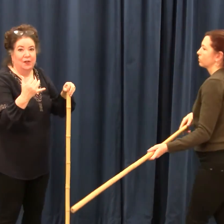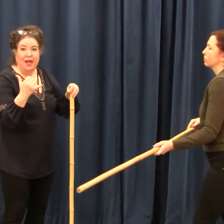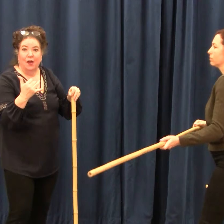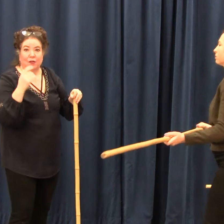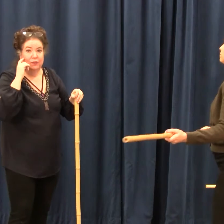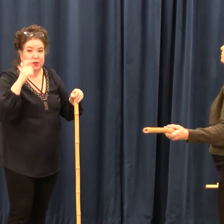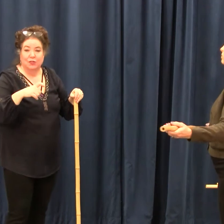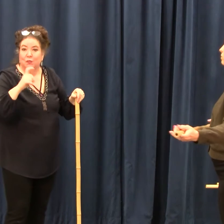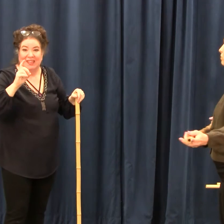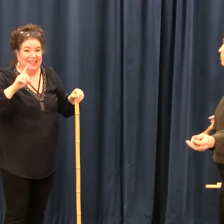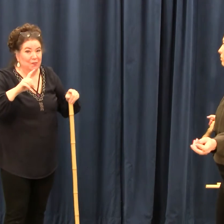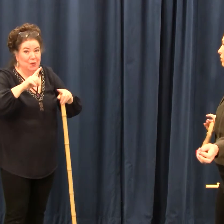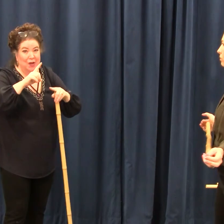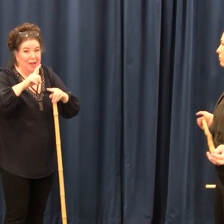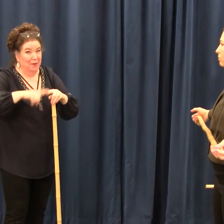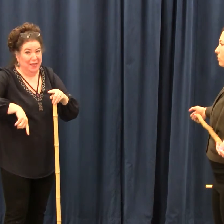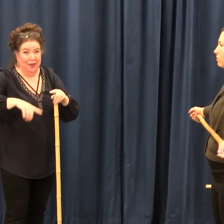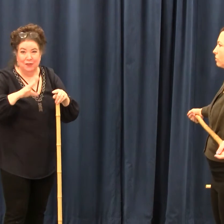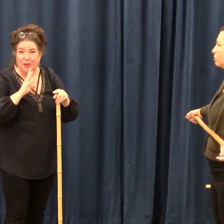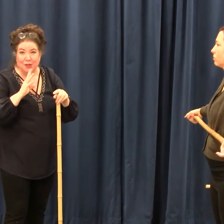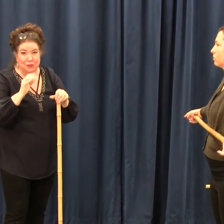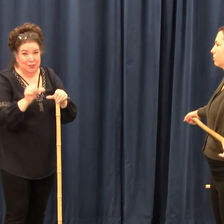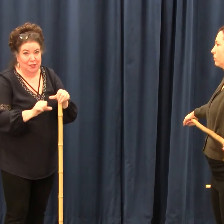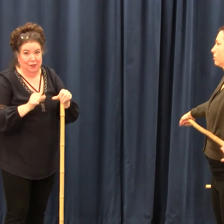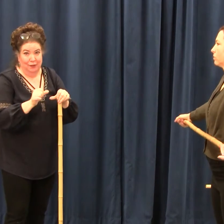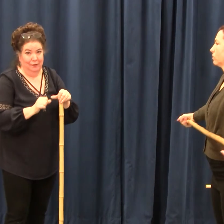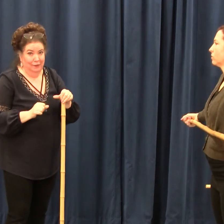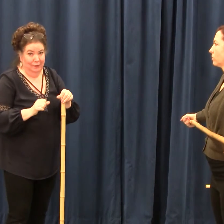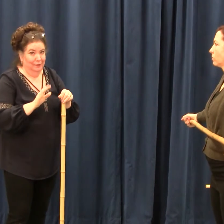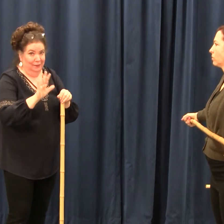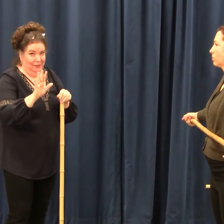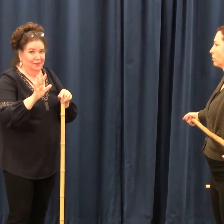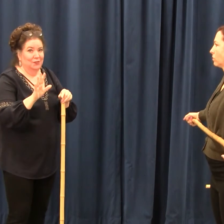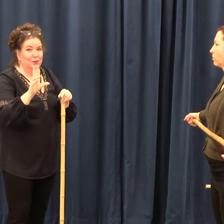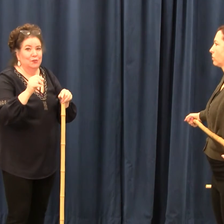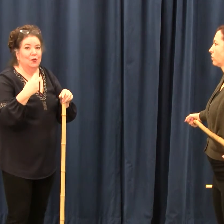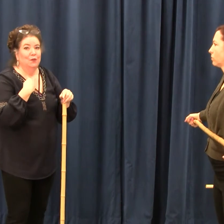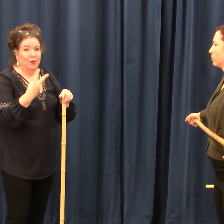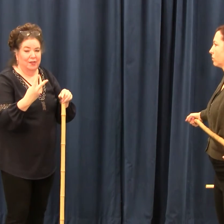Now you'll notice we we can't talk to each other, so there's no voice,